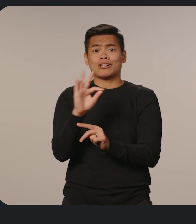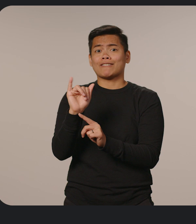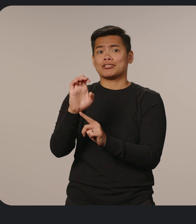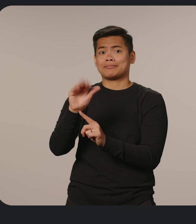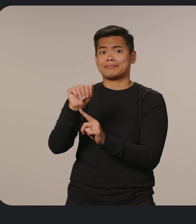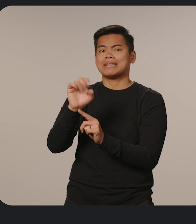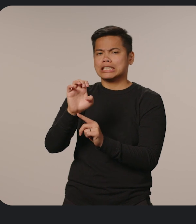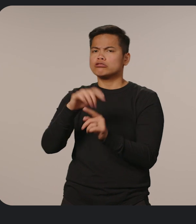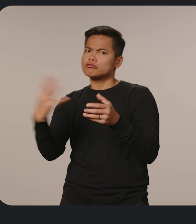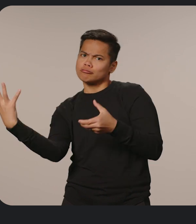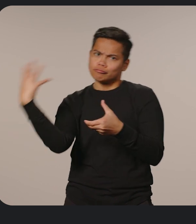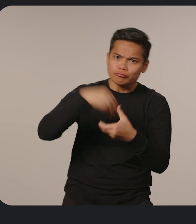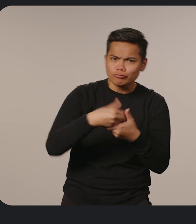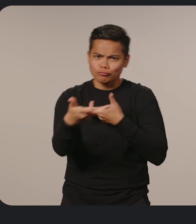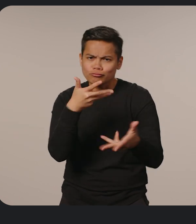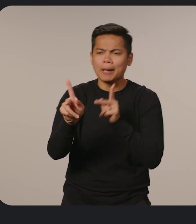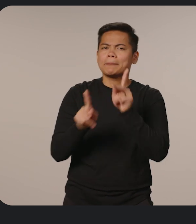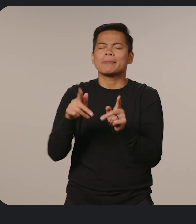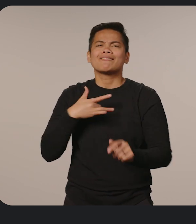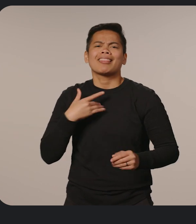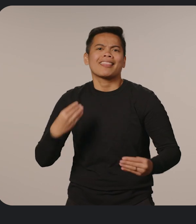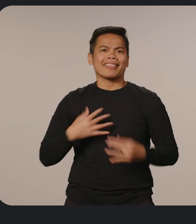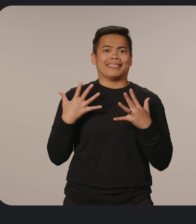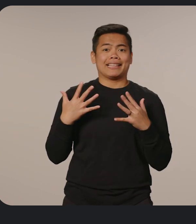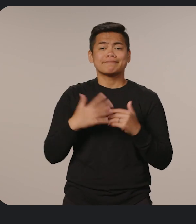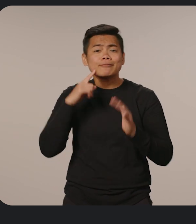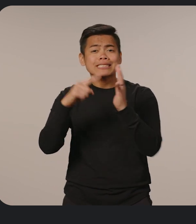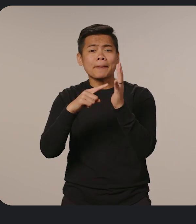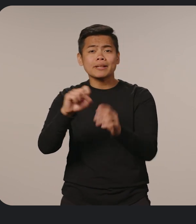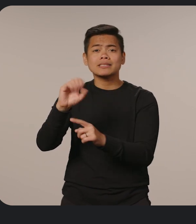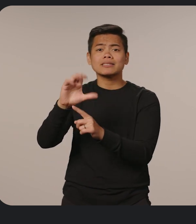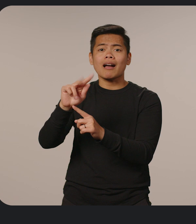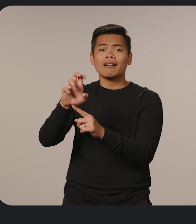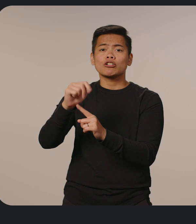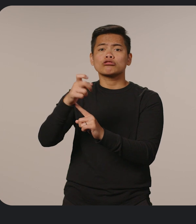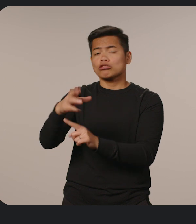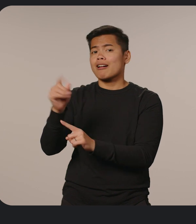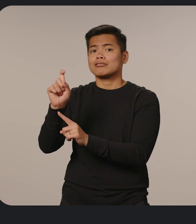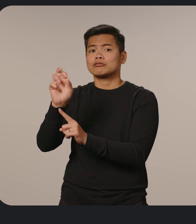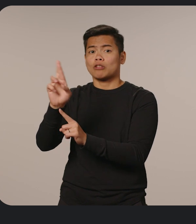engage billions of people with delightful experiences for example